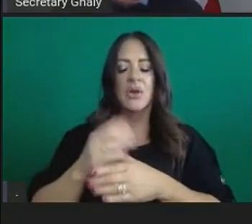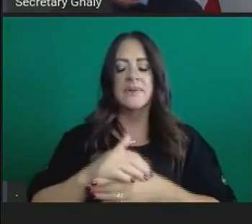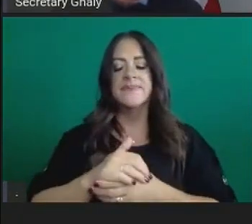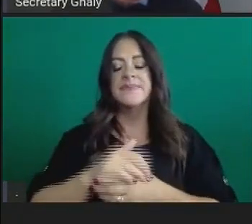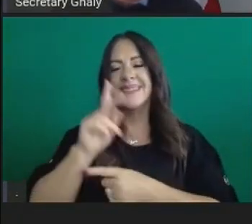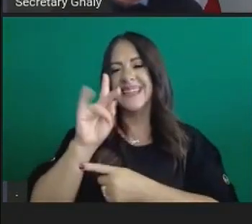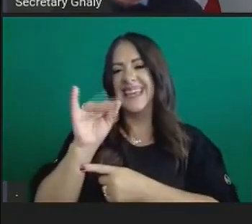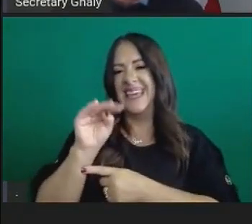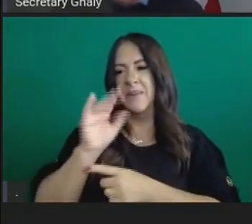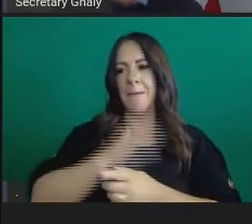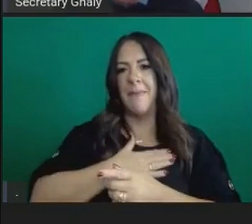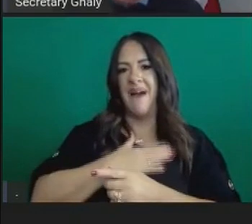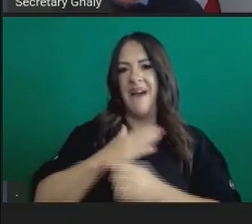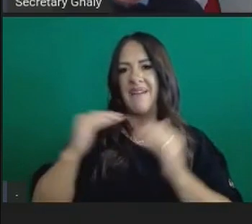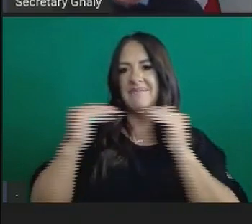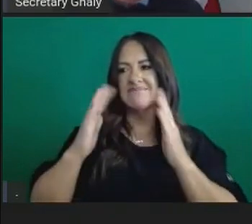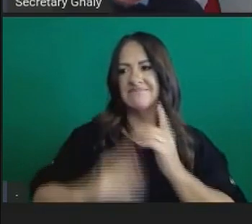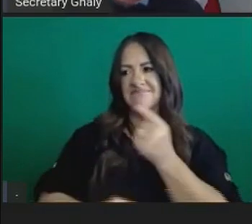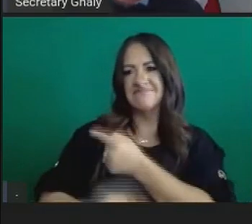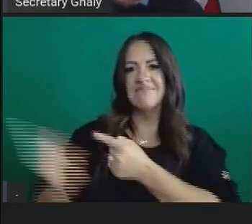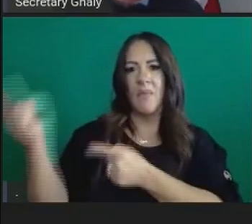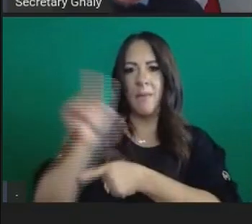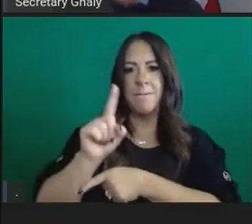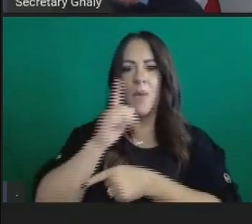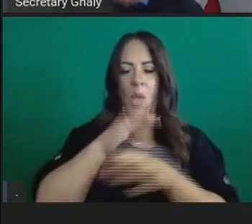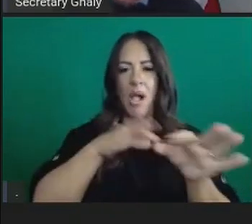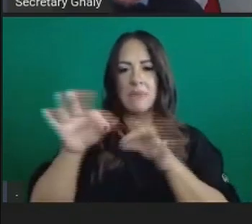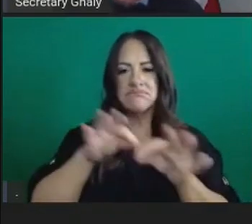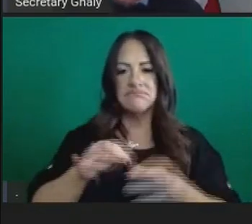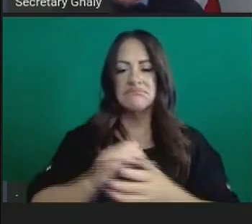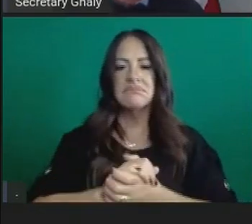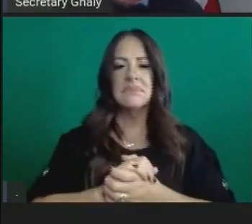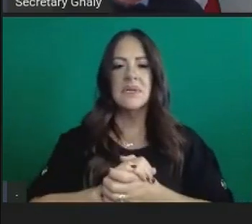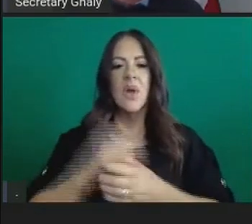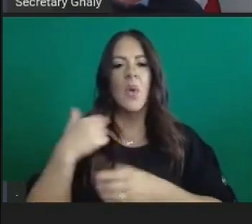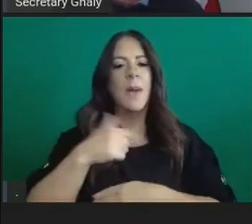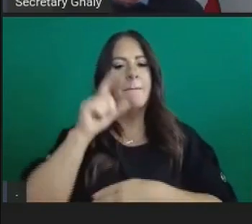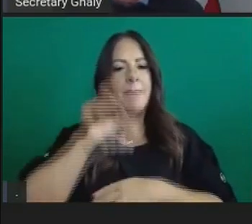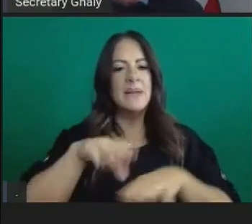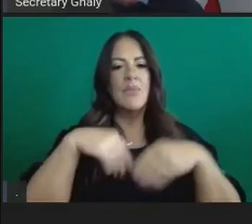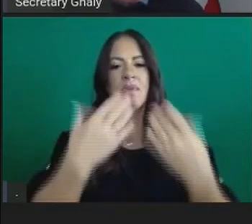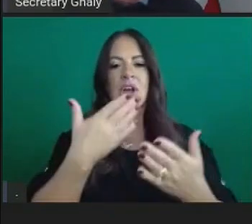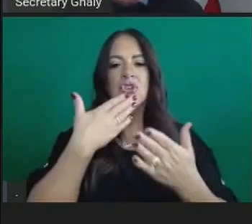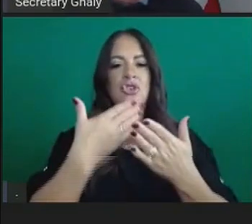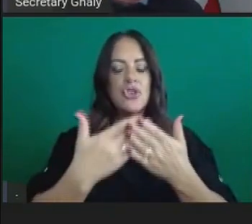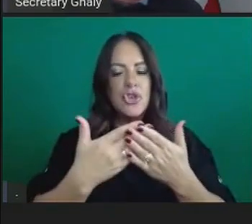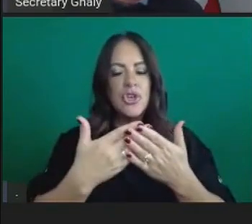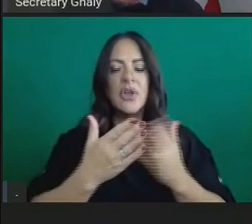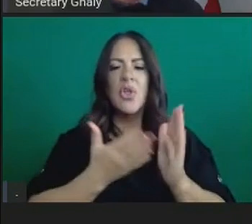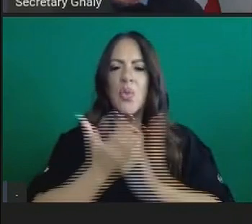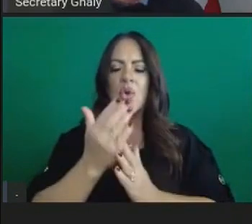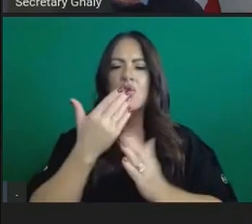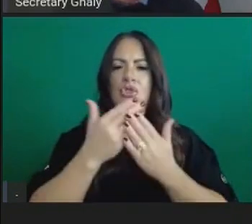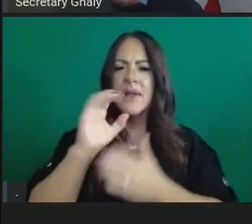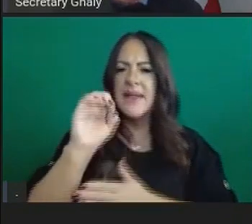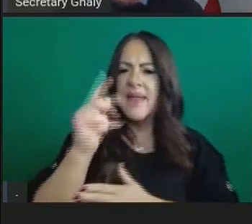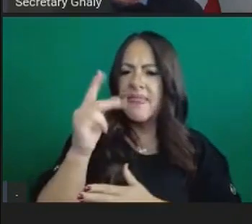PARTNERS AND KIM WILL WALK US THROUGH THAT IN JUST A MINUTE. IT'S TO FOCUS ON THAT THIS CARE